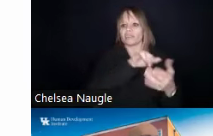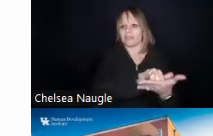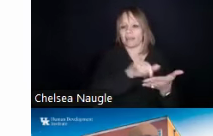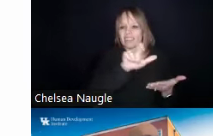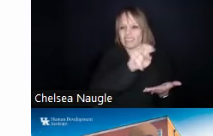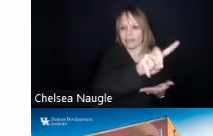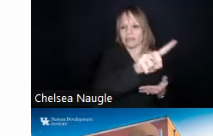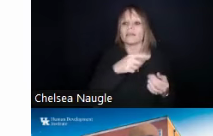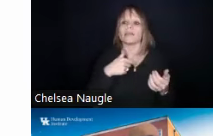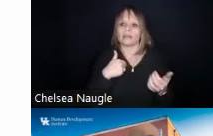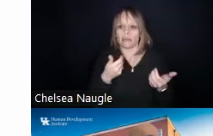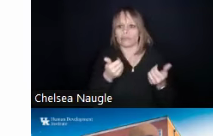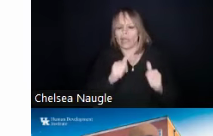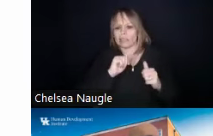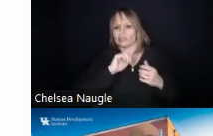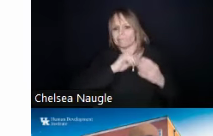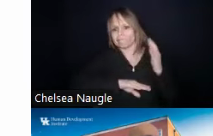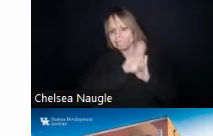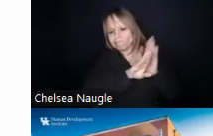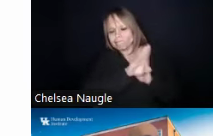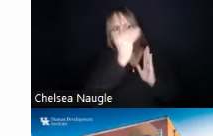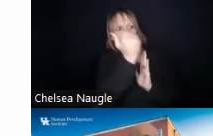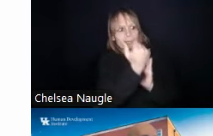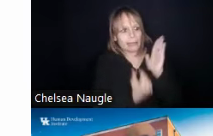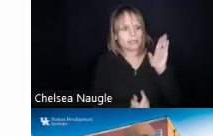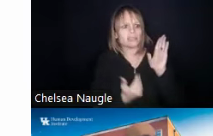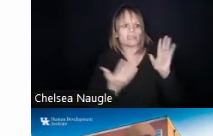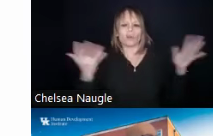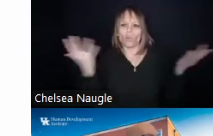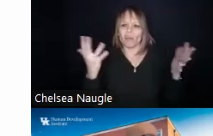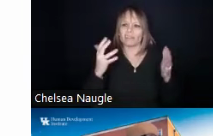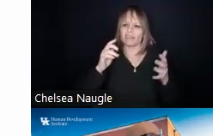trying to compile a list of, you know, what difference does adaptive climbing, adaptive martial arts, uh, adaptive